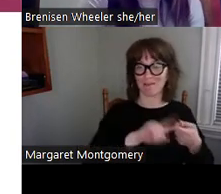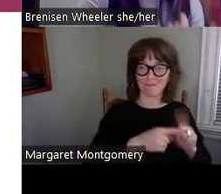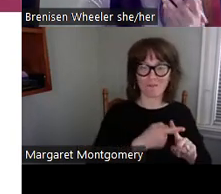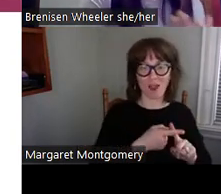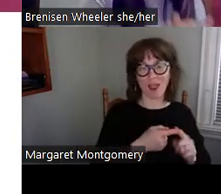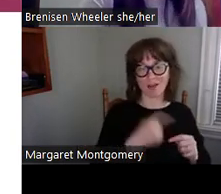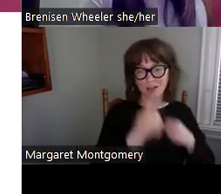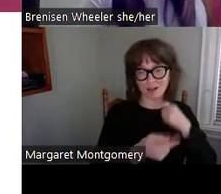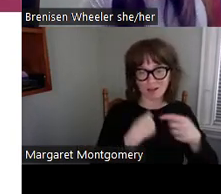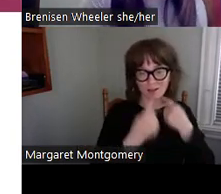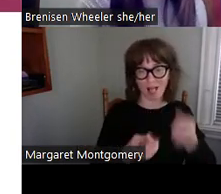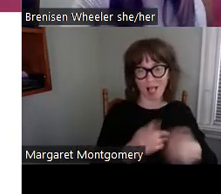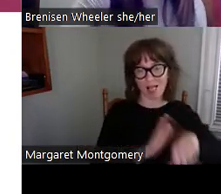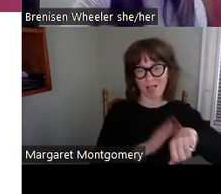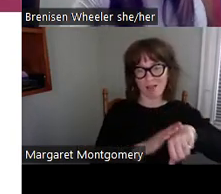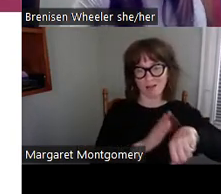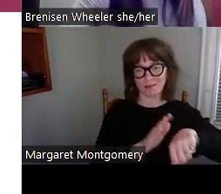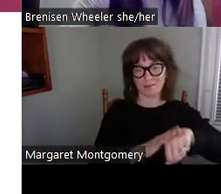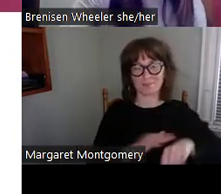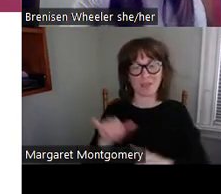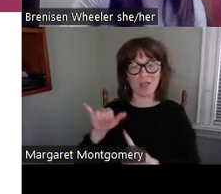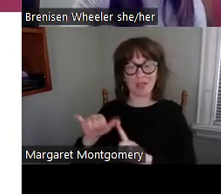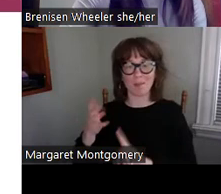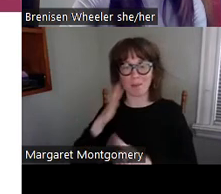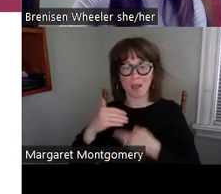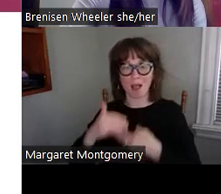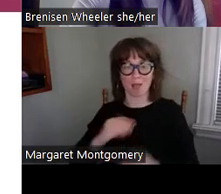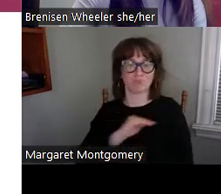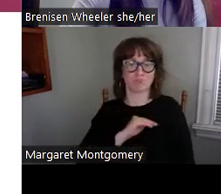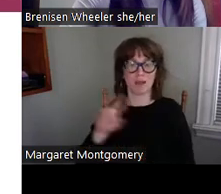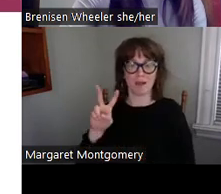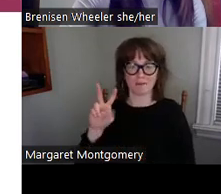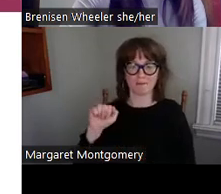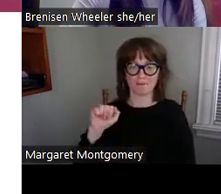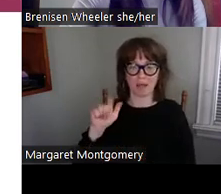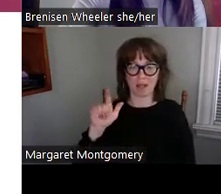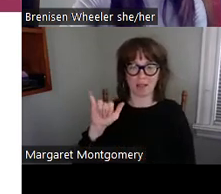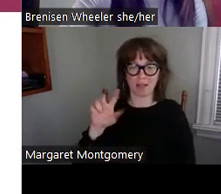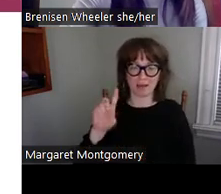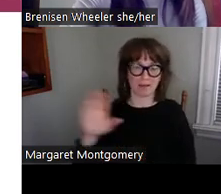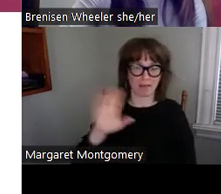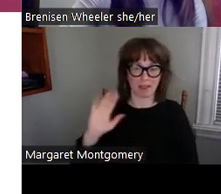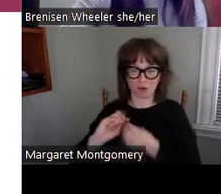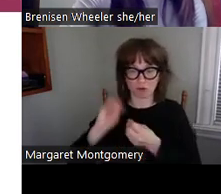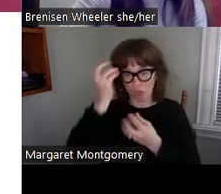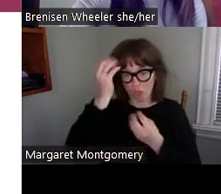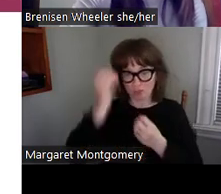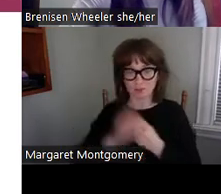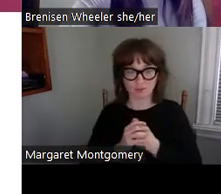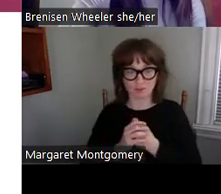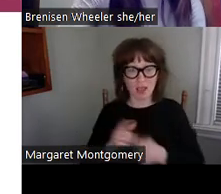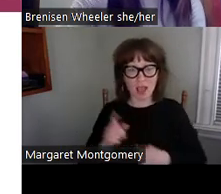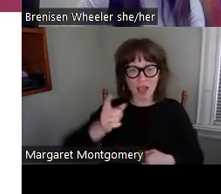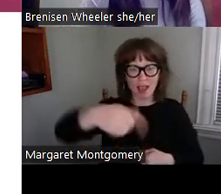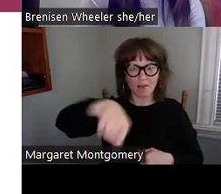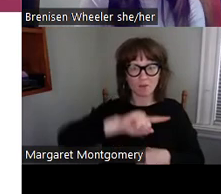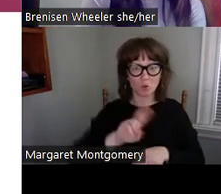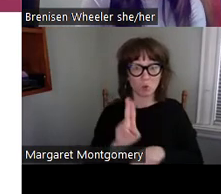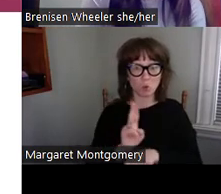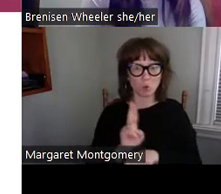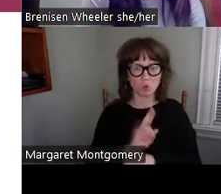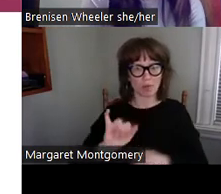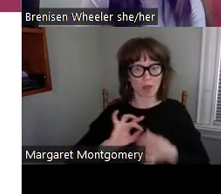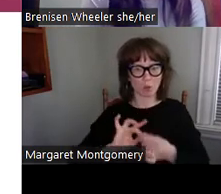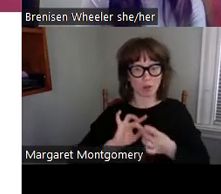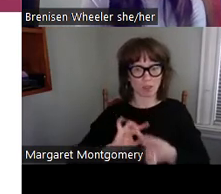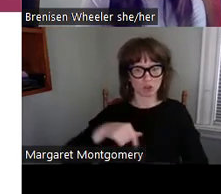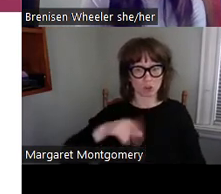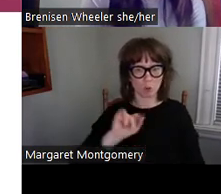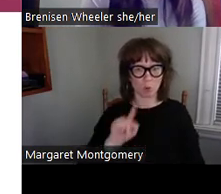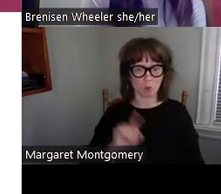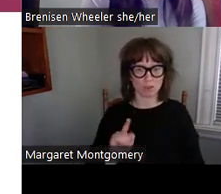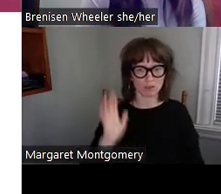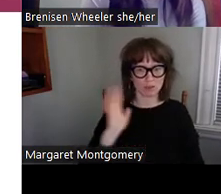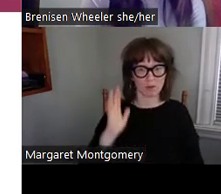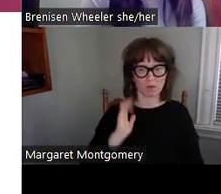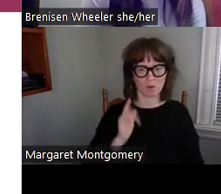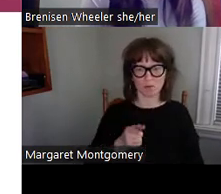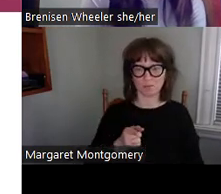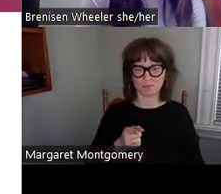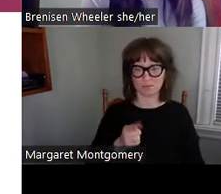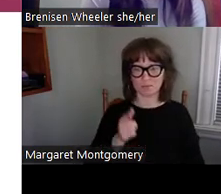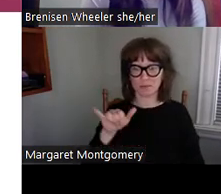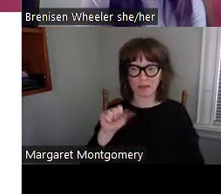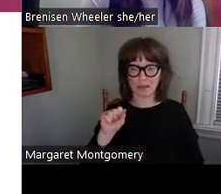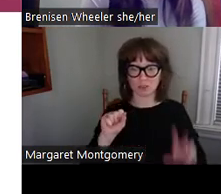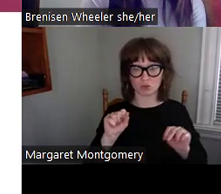with it are that cause anyone used that relationship 12:39:49 quiz in the past, and just curious